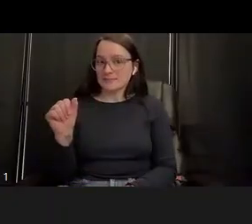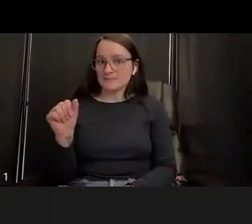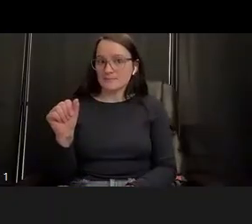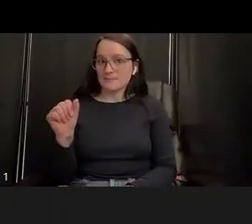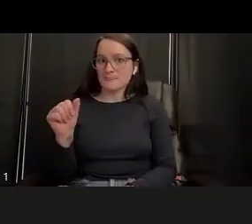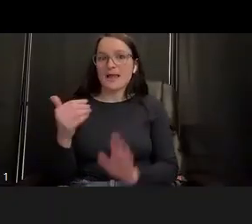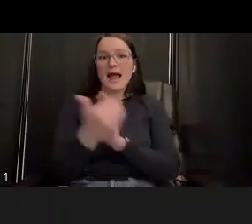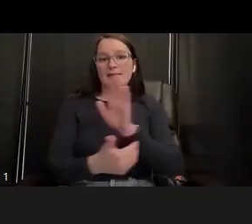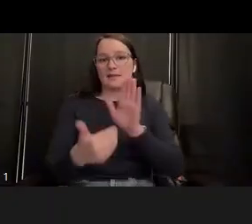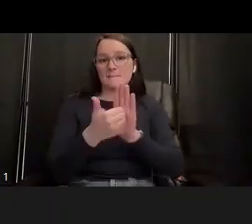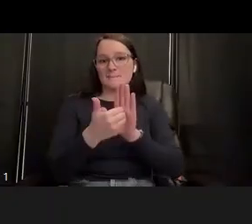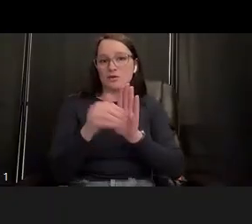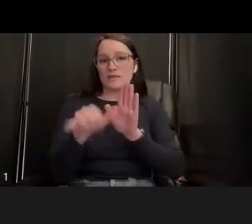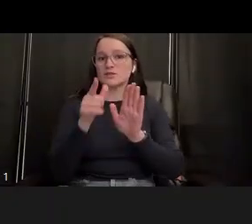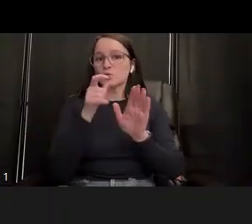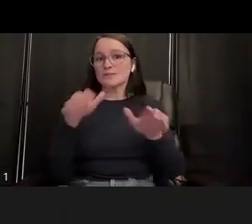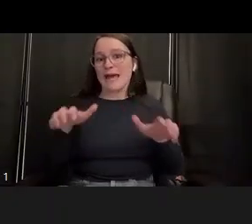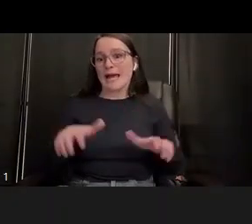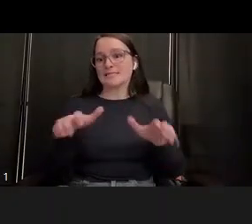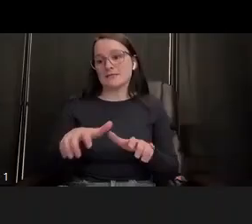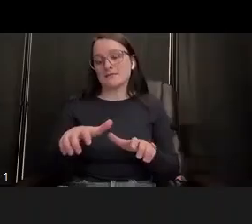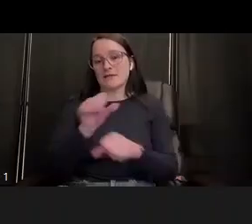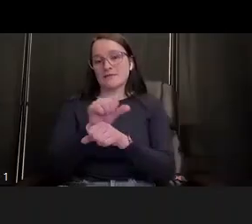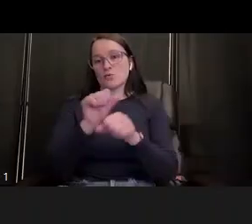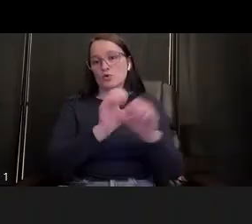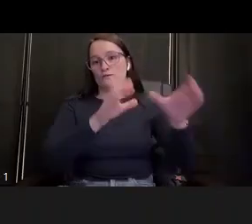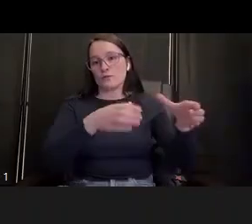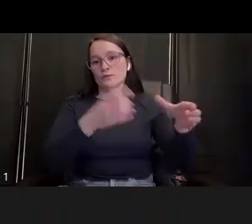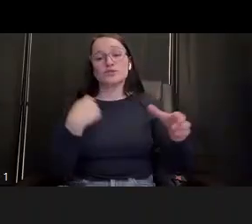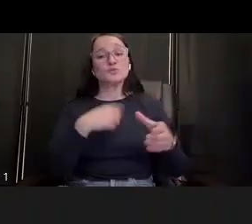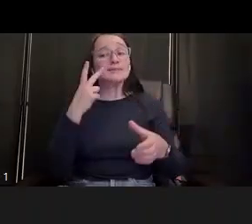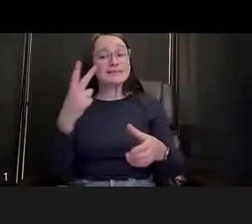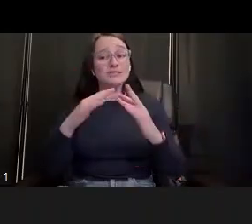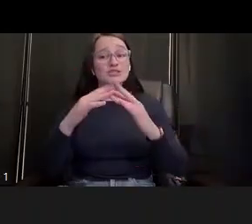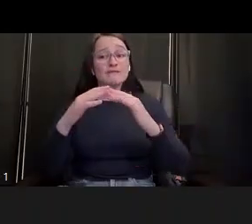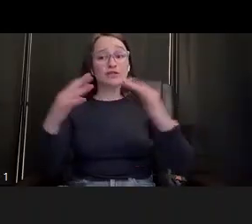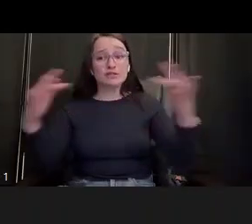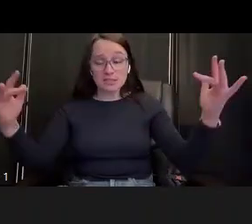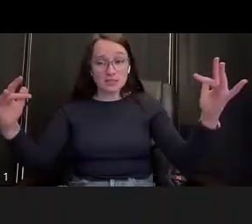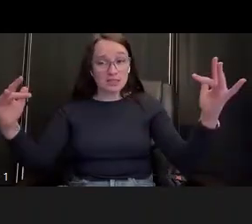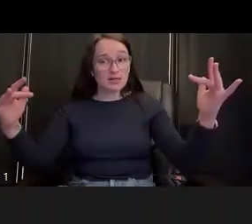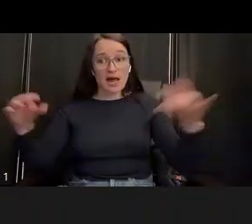there's a huge opportunity there. We see that diversity has propelled many businesses and teams